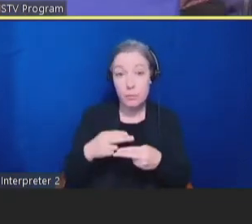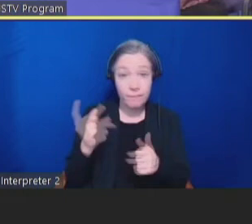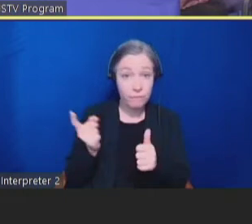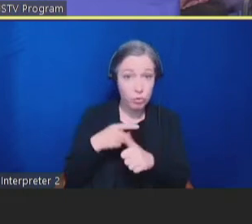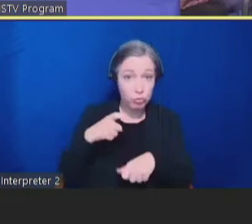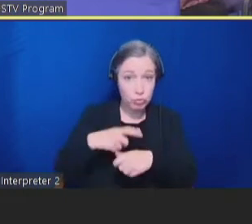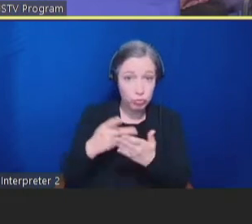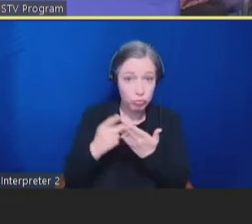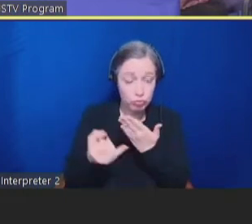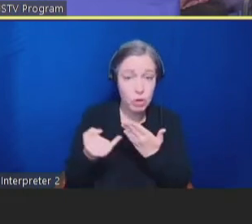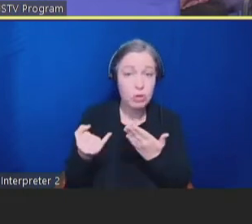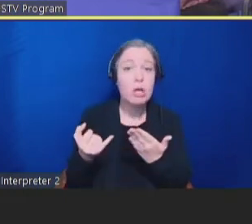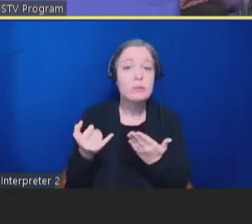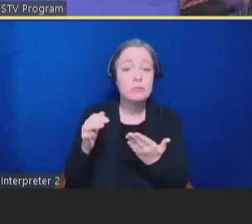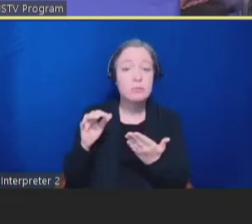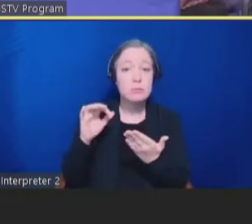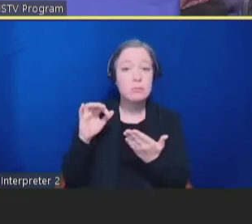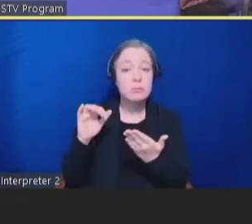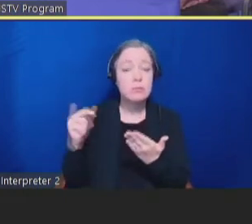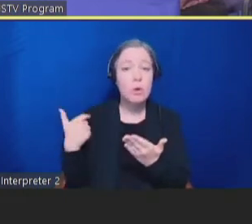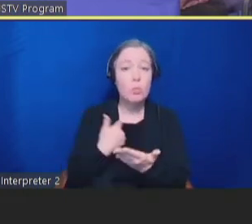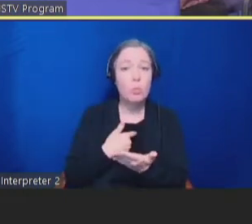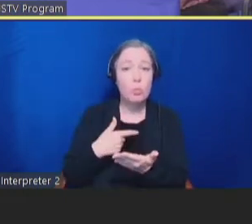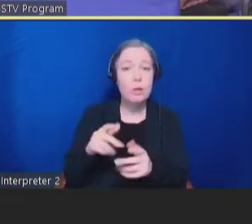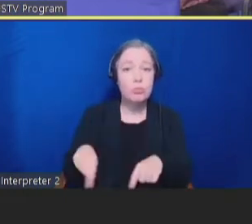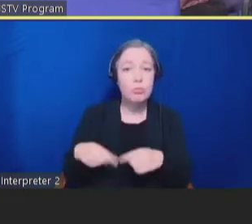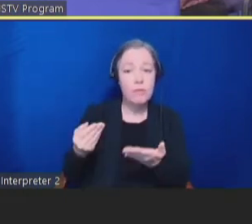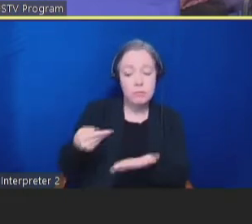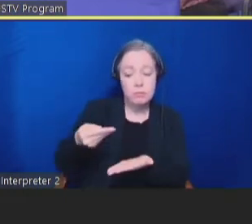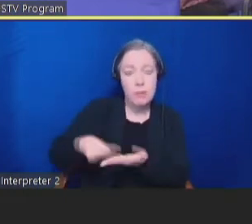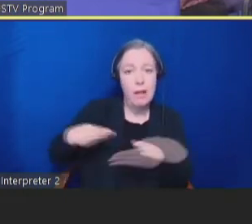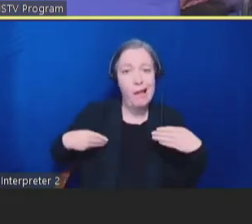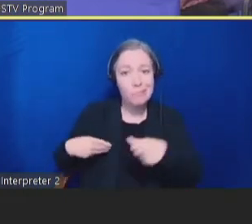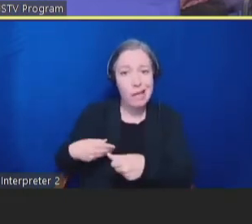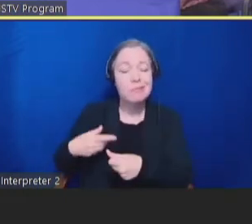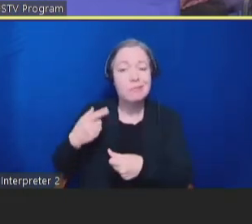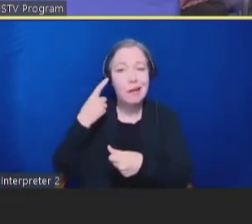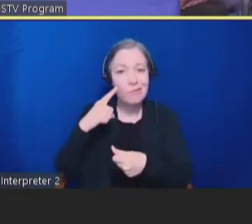funded that was working with artists and art and culture organizations. So,